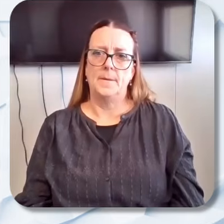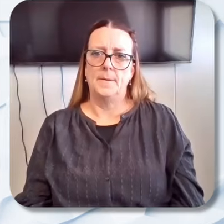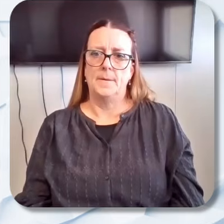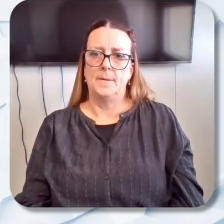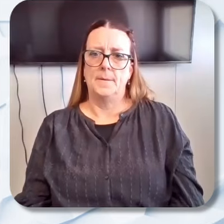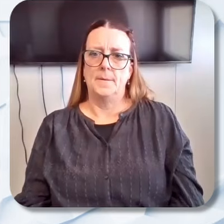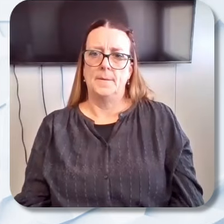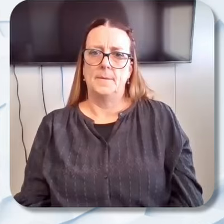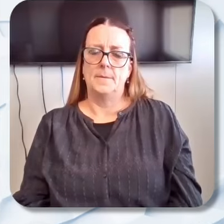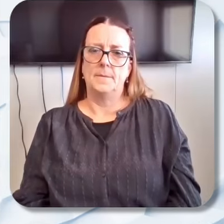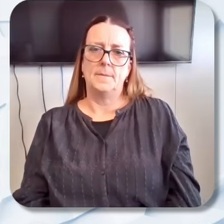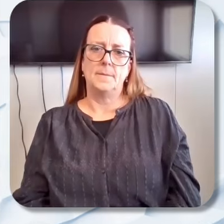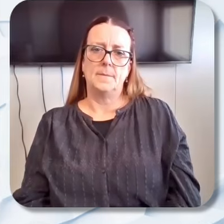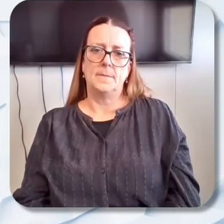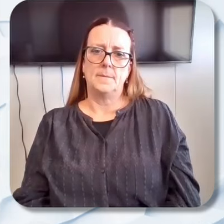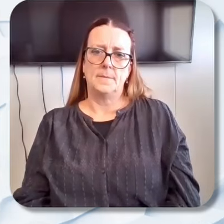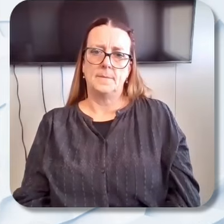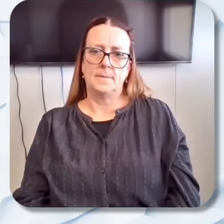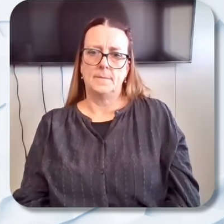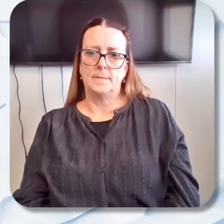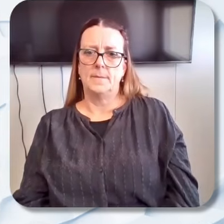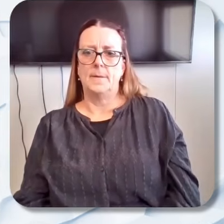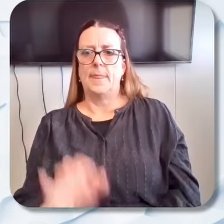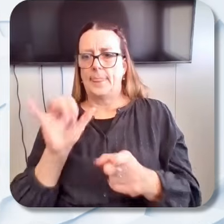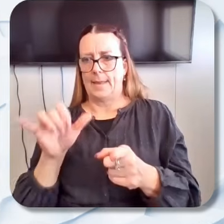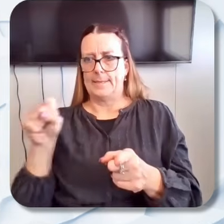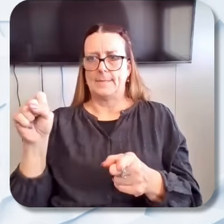that one. Yes.